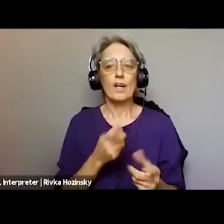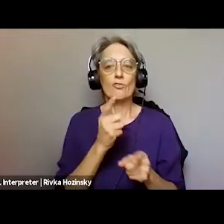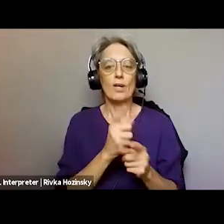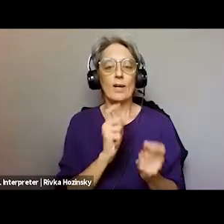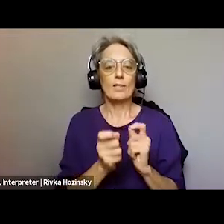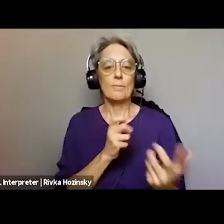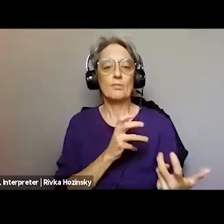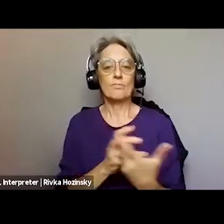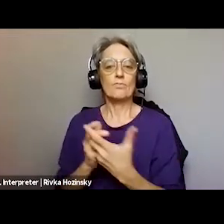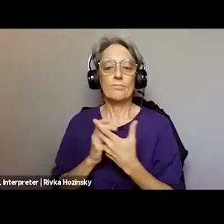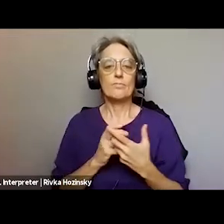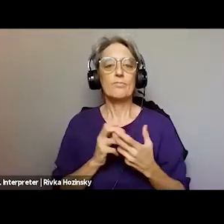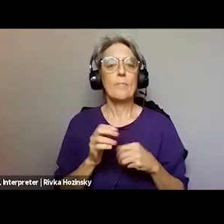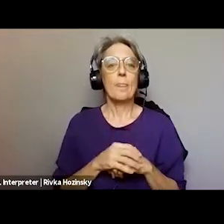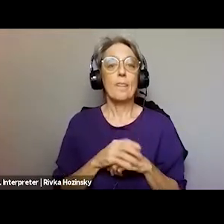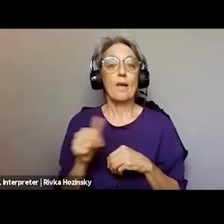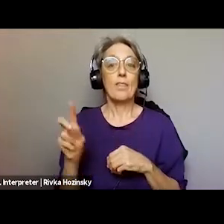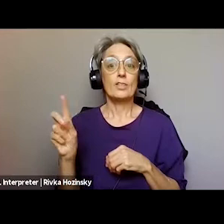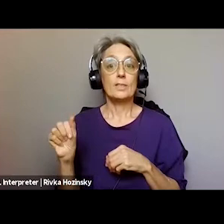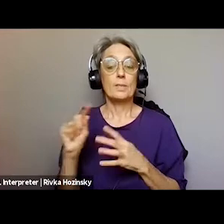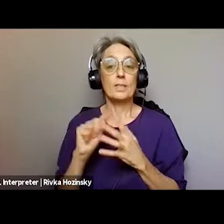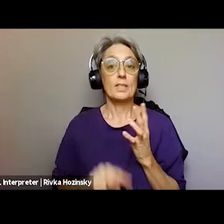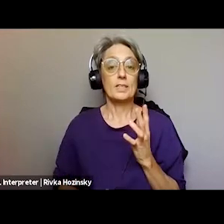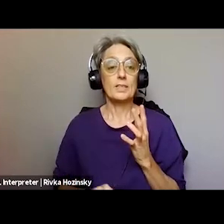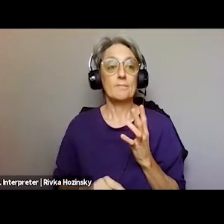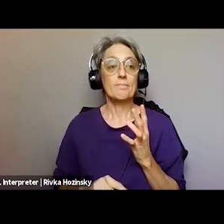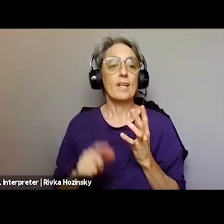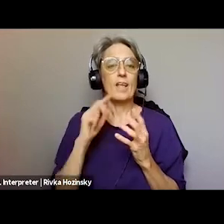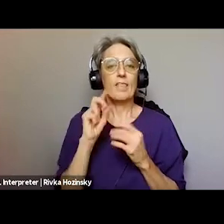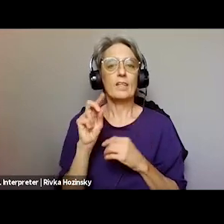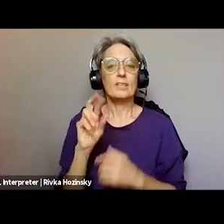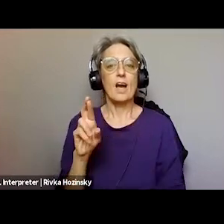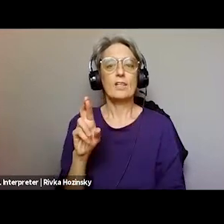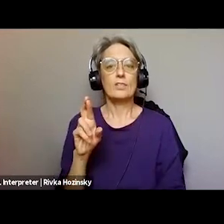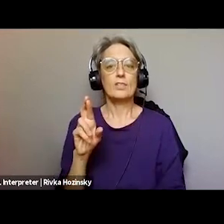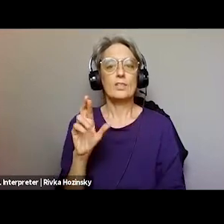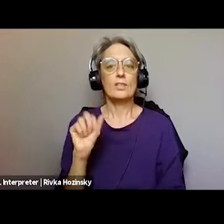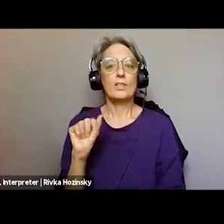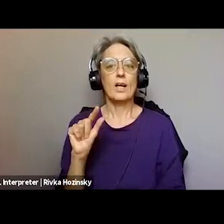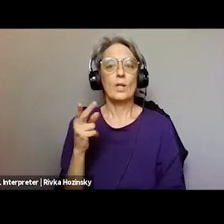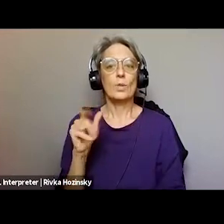When we talk about other disabilities, I think that Dr. Alhusen and Panko made a good point